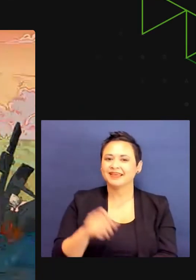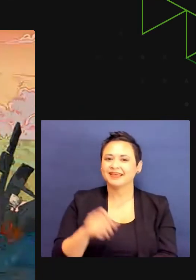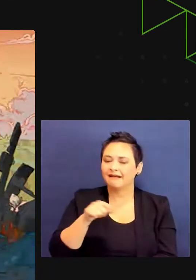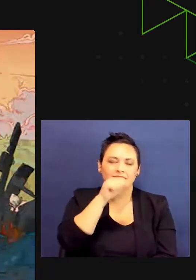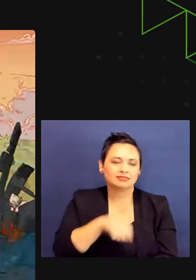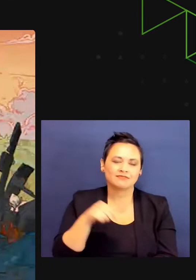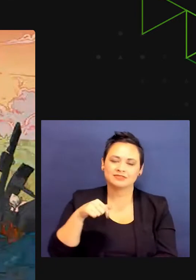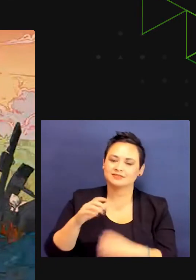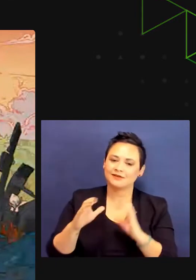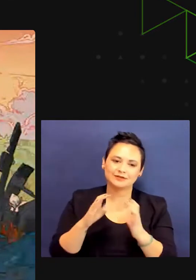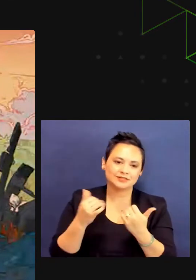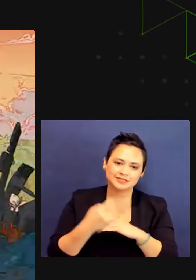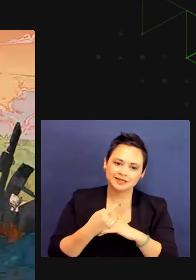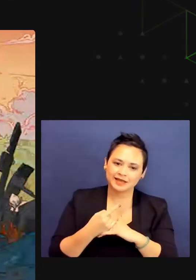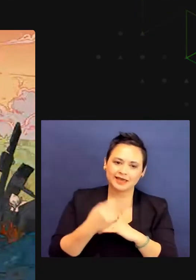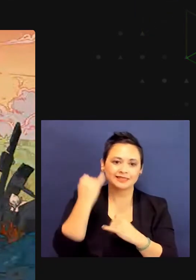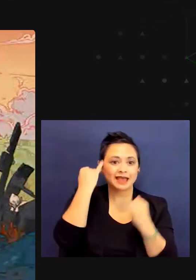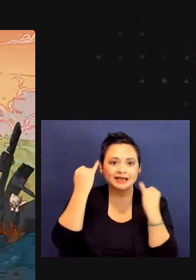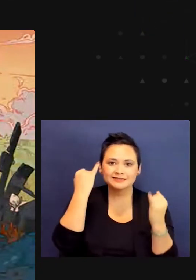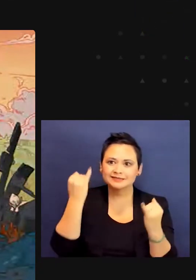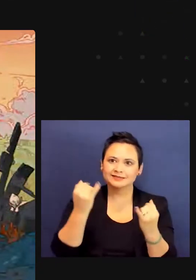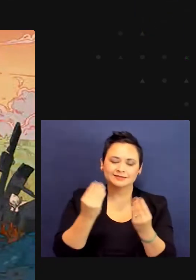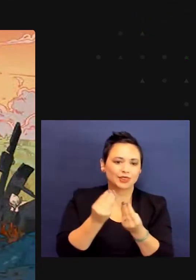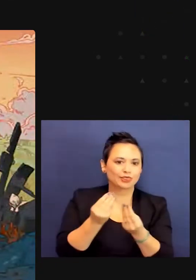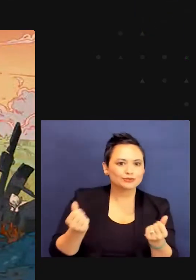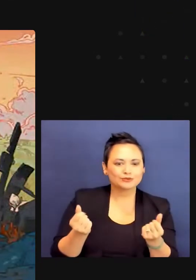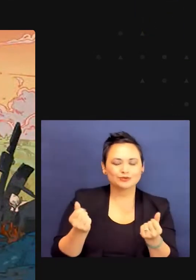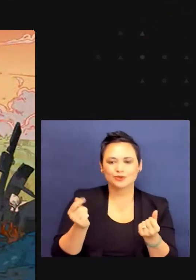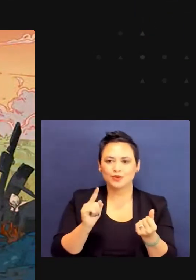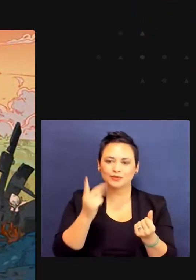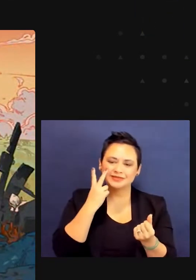and where we're seeing the barriers to getting a job in the games industry.